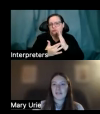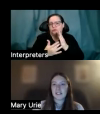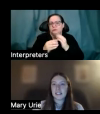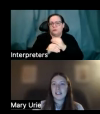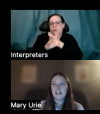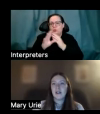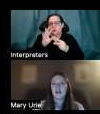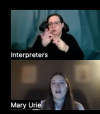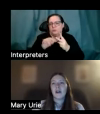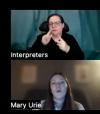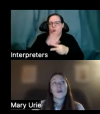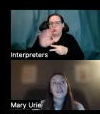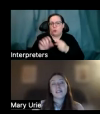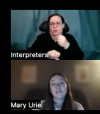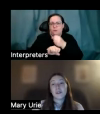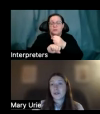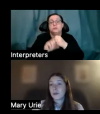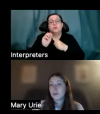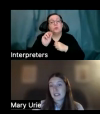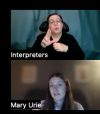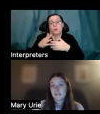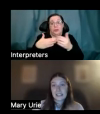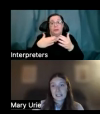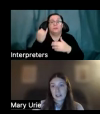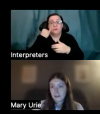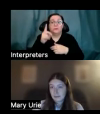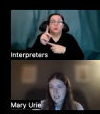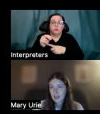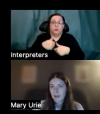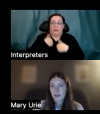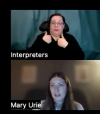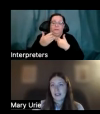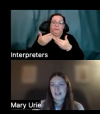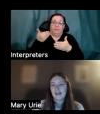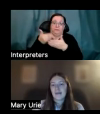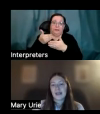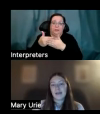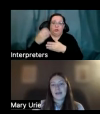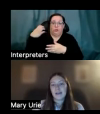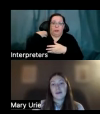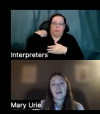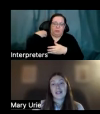advocacy. Or even if you do live near the Capitol, maybe you are